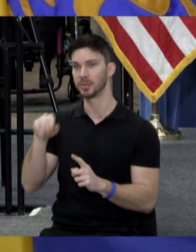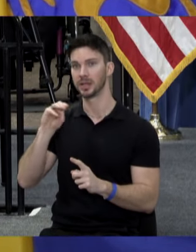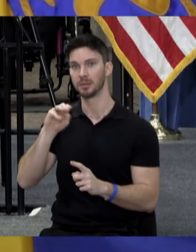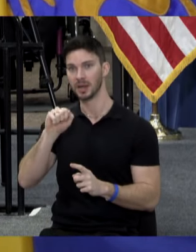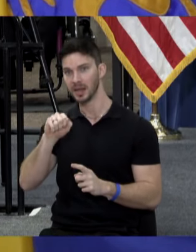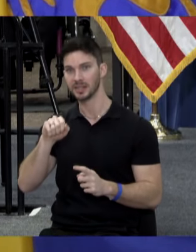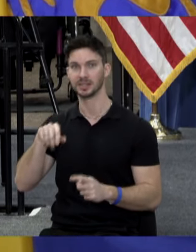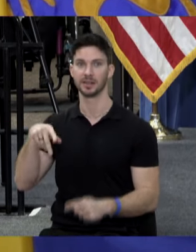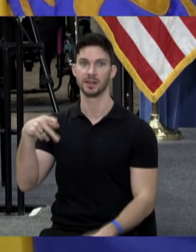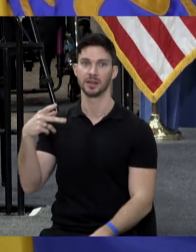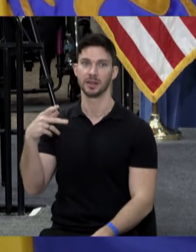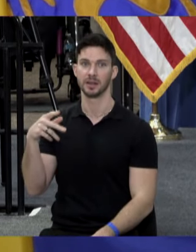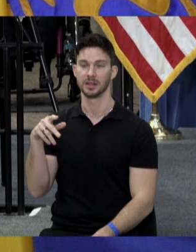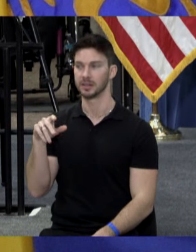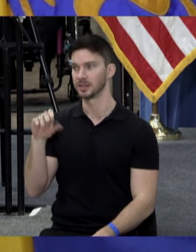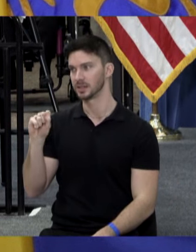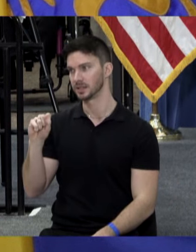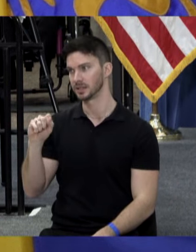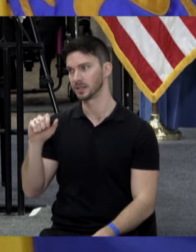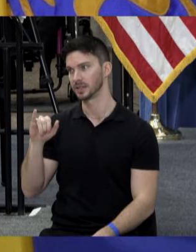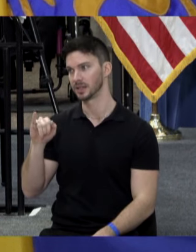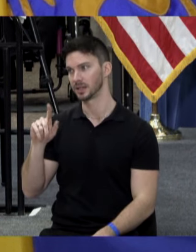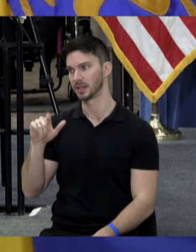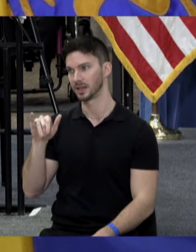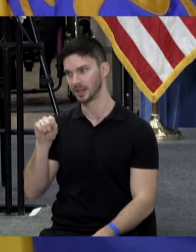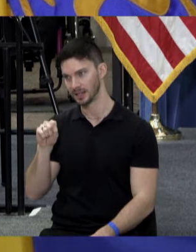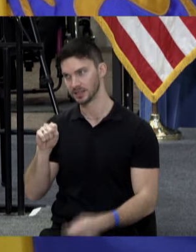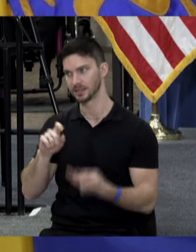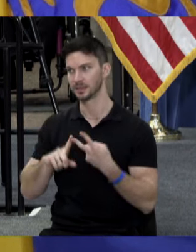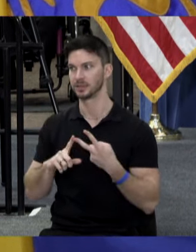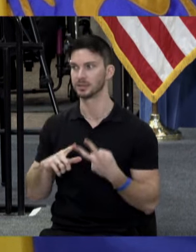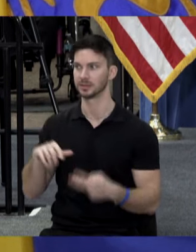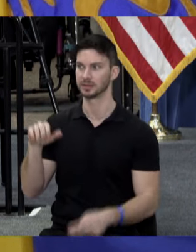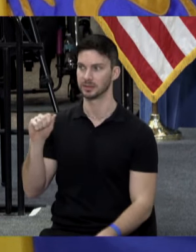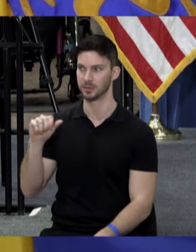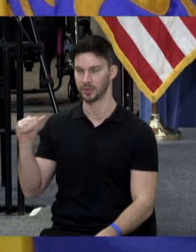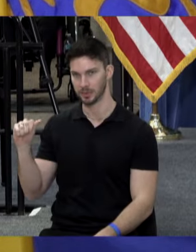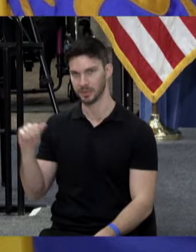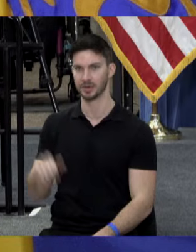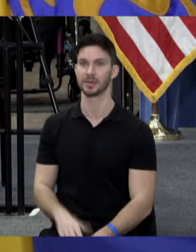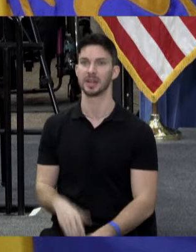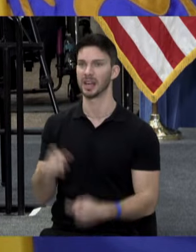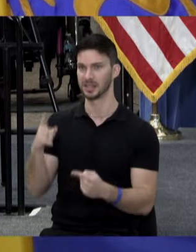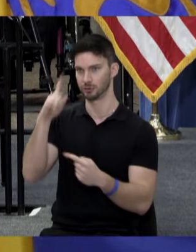cerebral palsy. We see so many inquiries from stroke patients as well. These individuals,